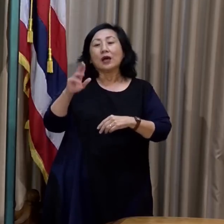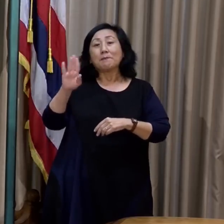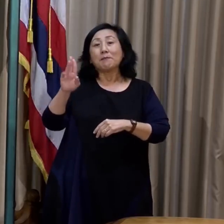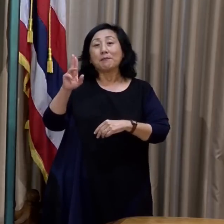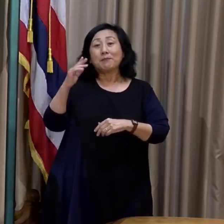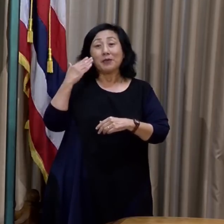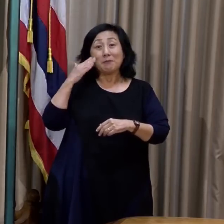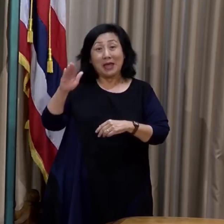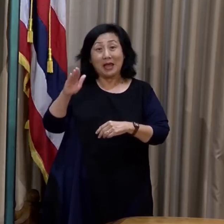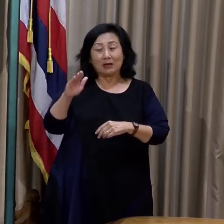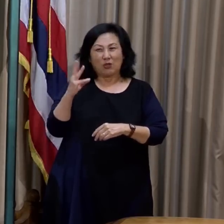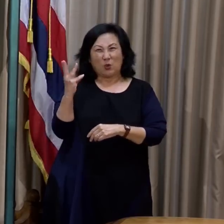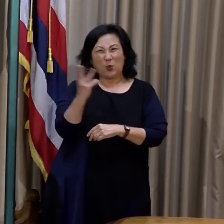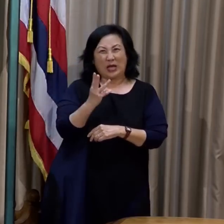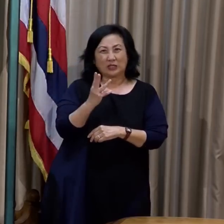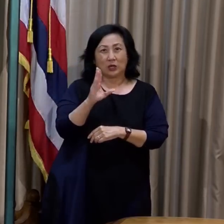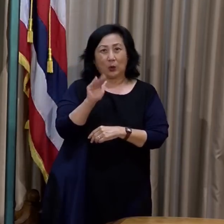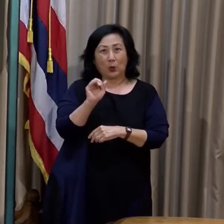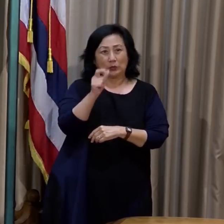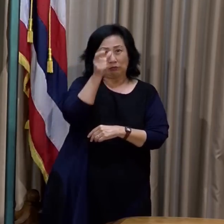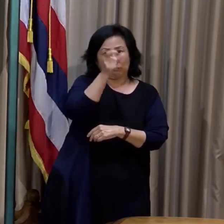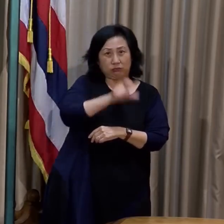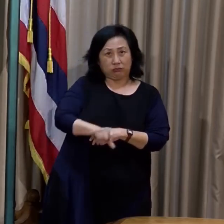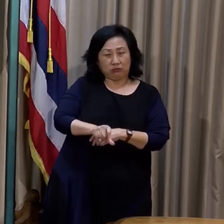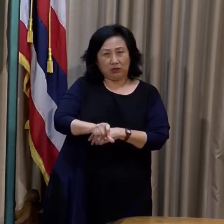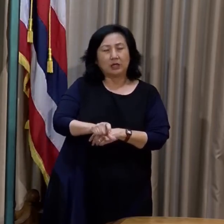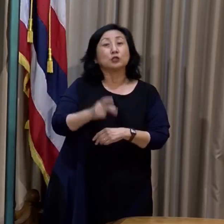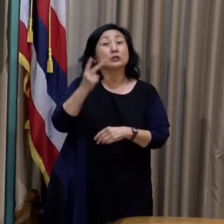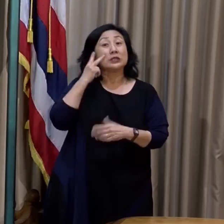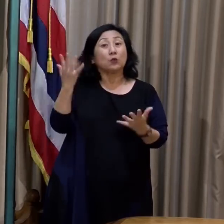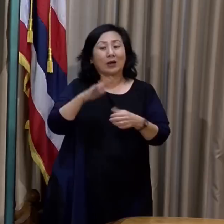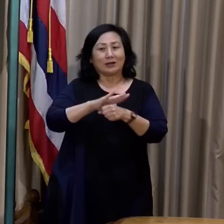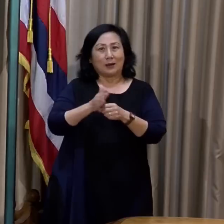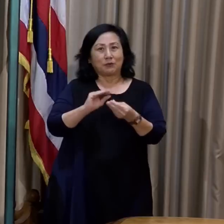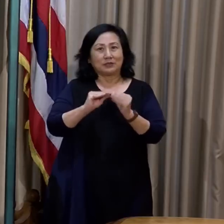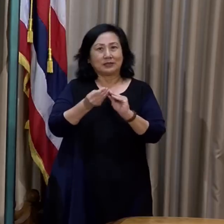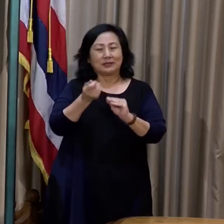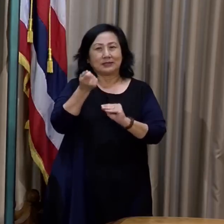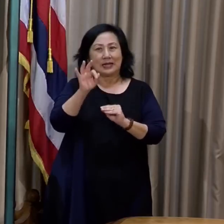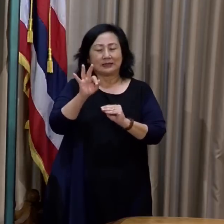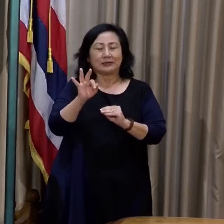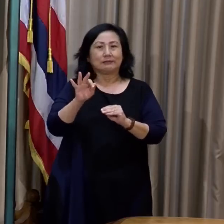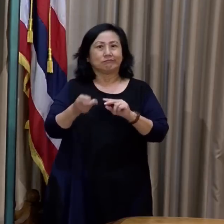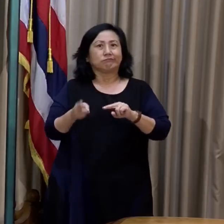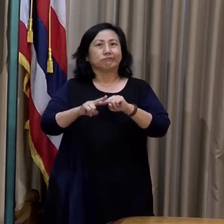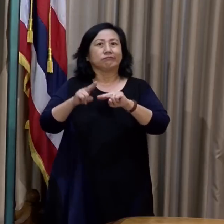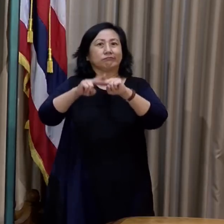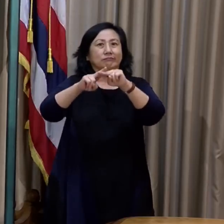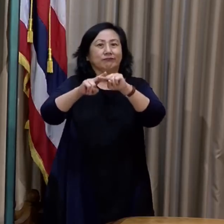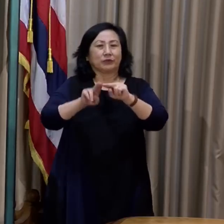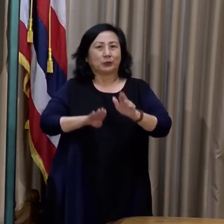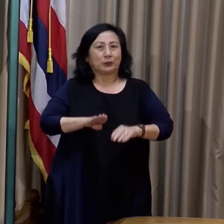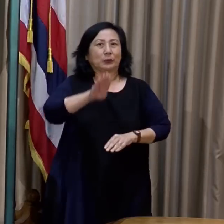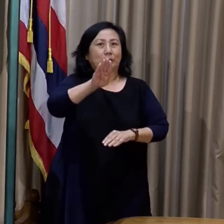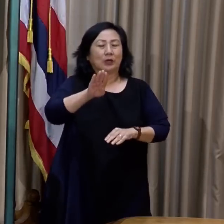PHOENIX, ARIZONA. ALL OF THESE WESTERN STATES ARE NOW SEEING TAKES IN THE NUMBER